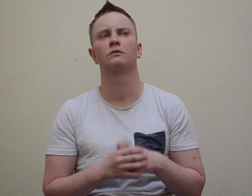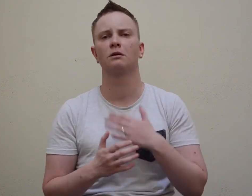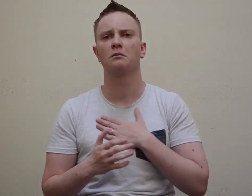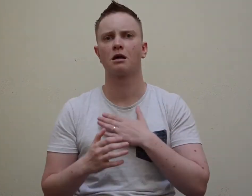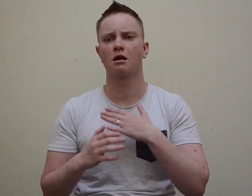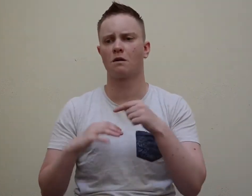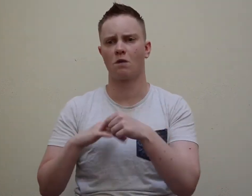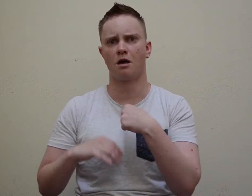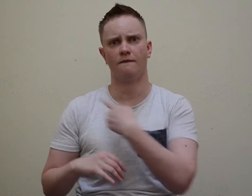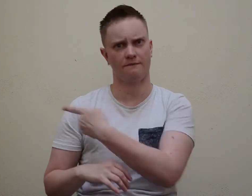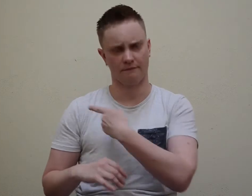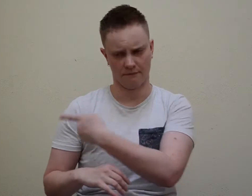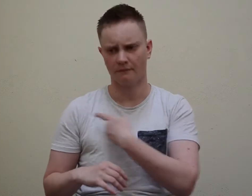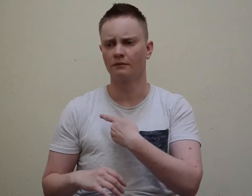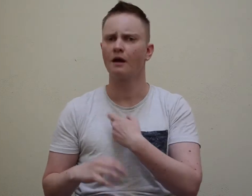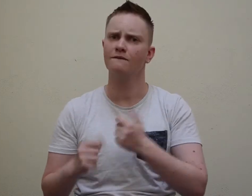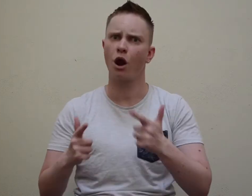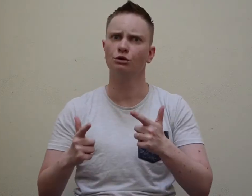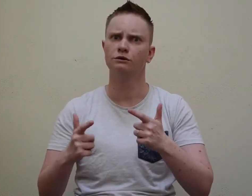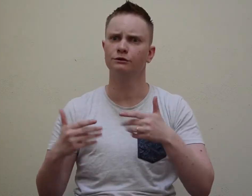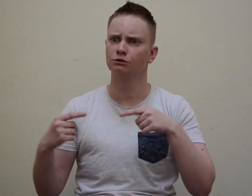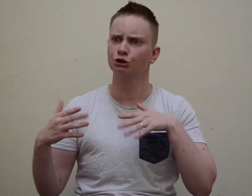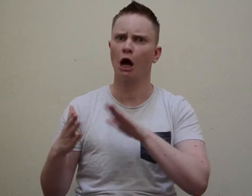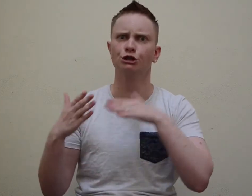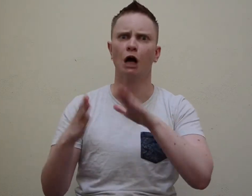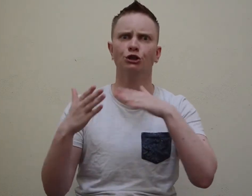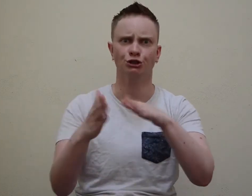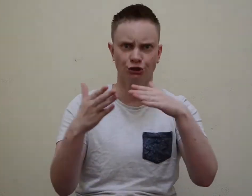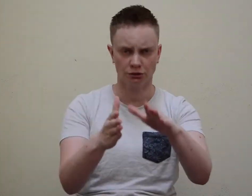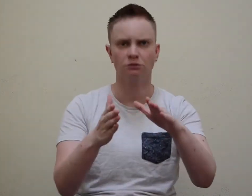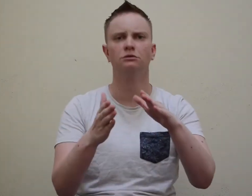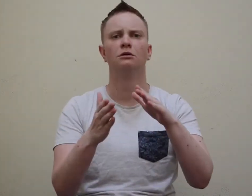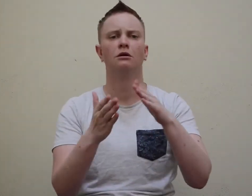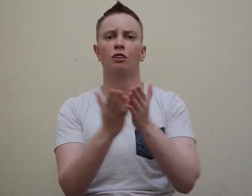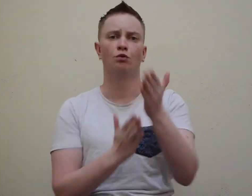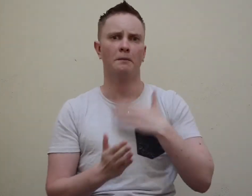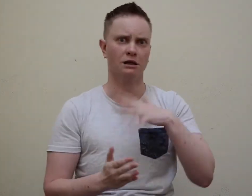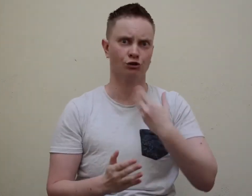So now I'd like to talk about my wife and I, we've faced a number of challenges